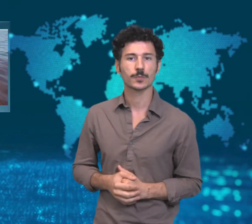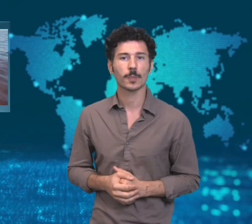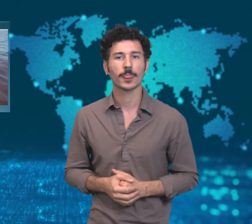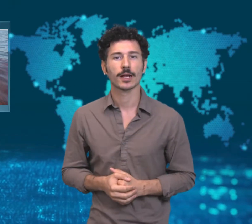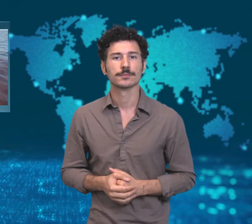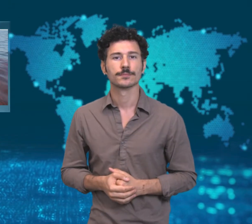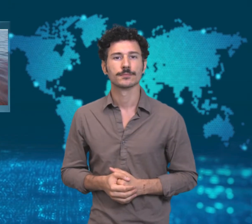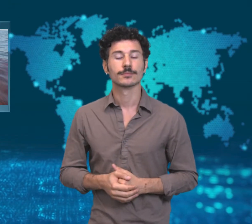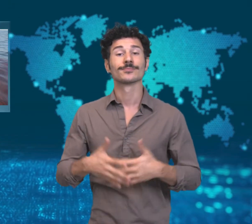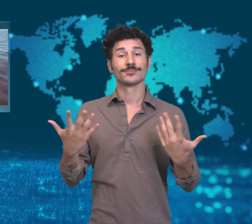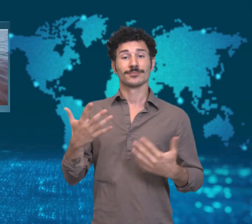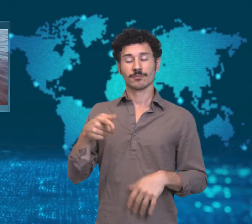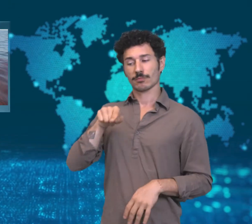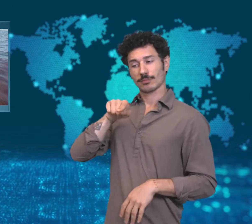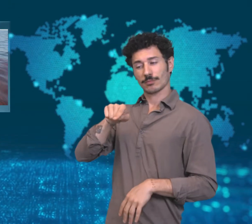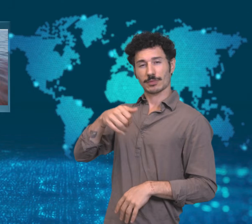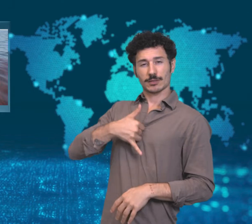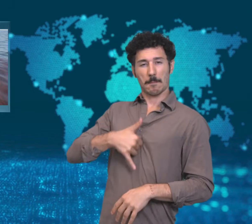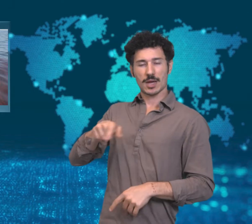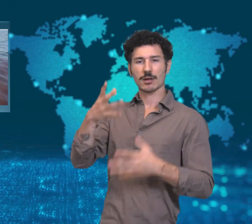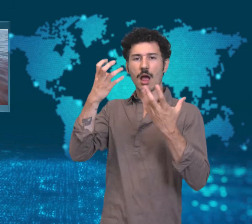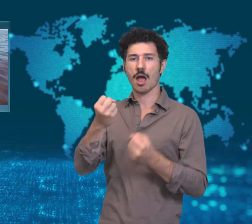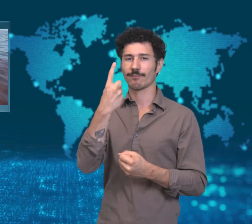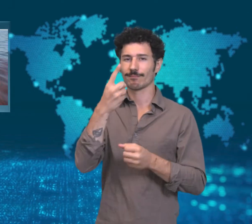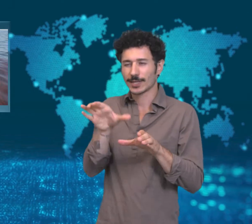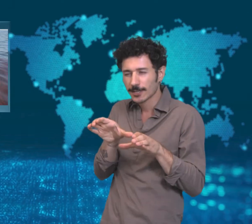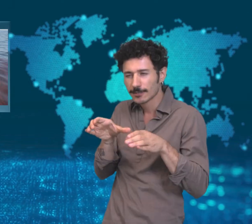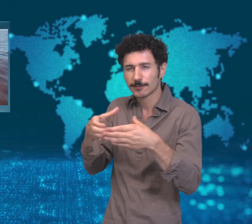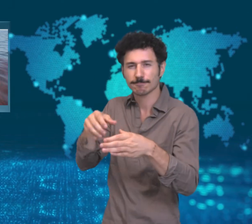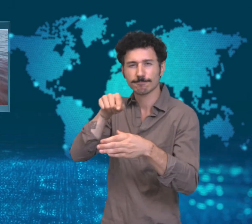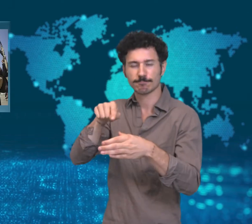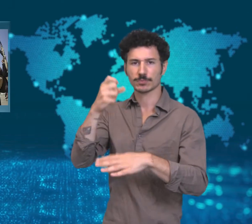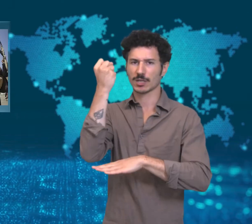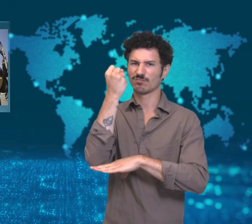than 15 million Yemeni rely on.